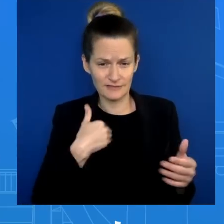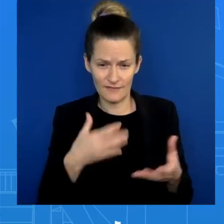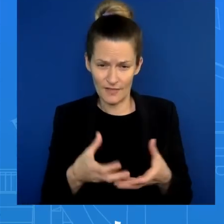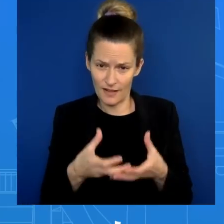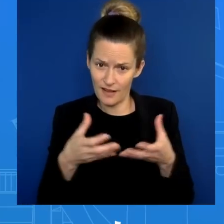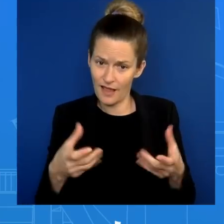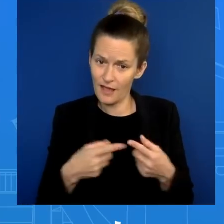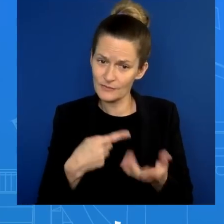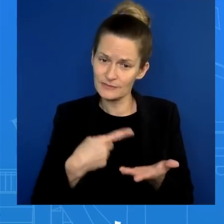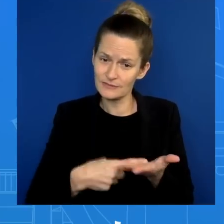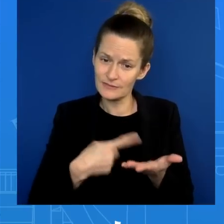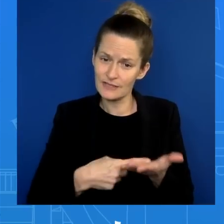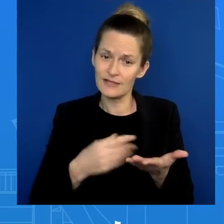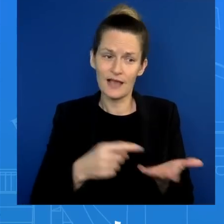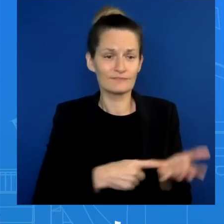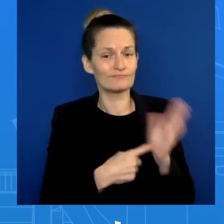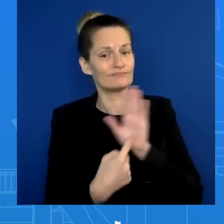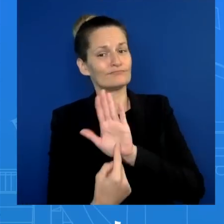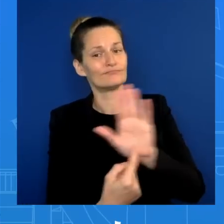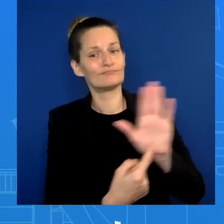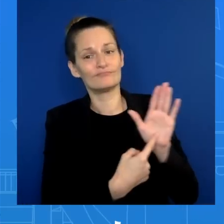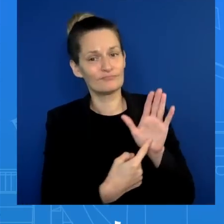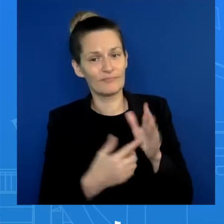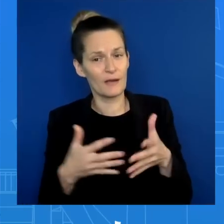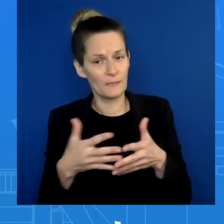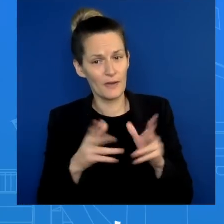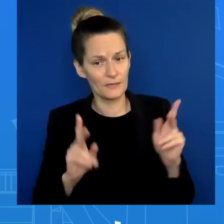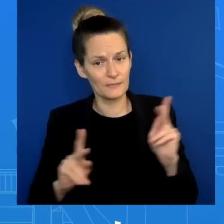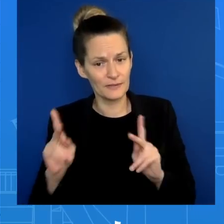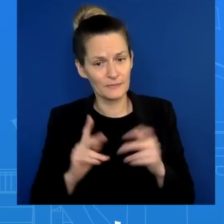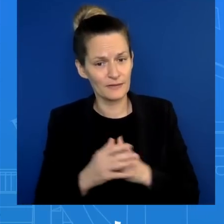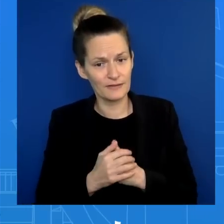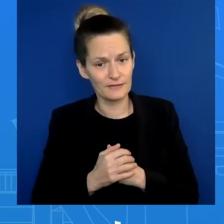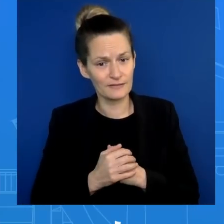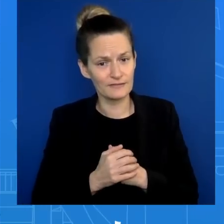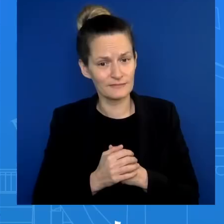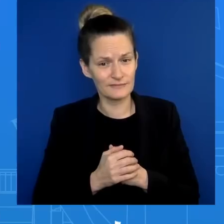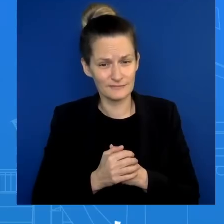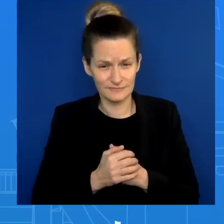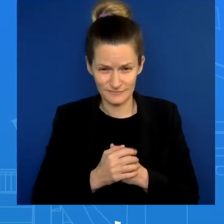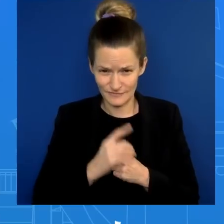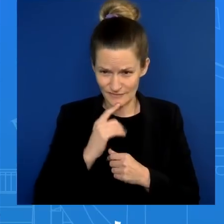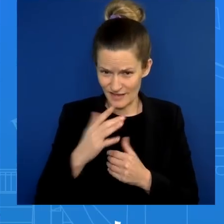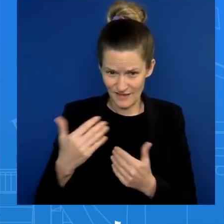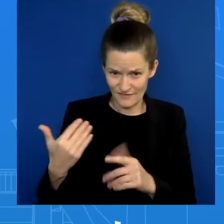the last couple of the last couple of weeks, again, the Inflation Reduction Act. You think about the burn pits.